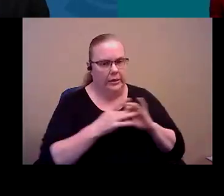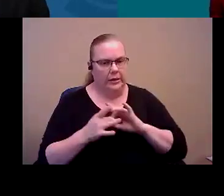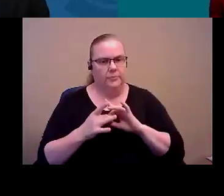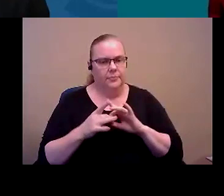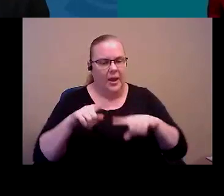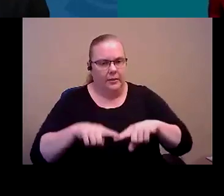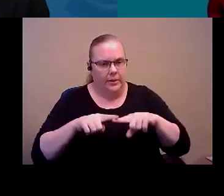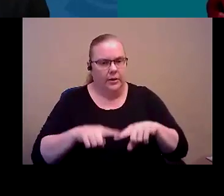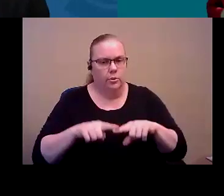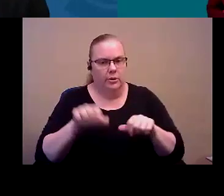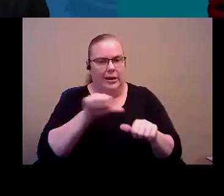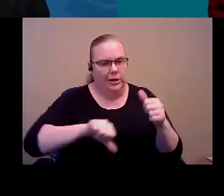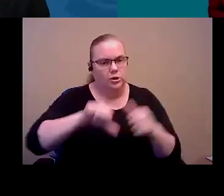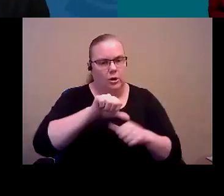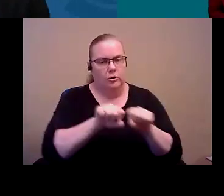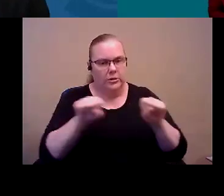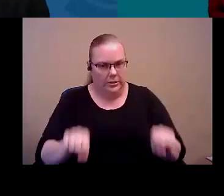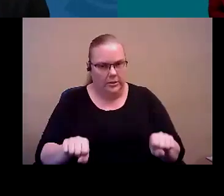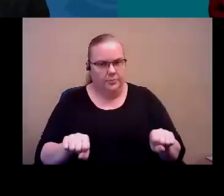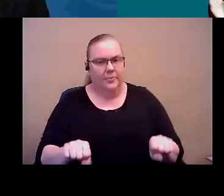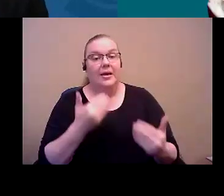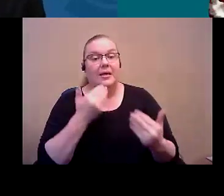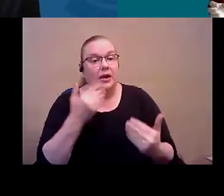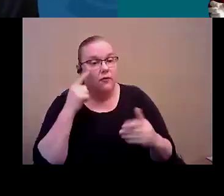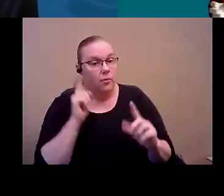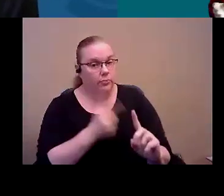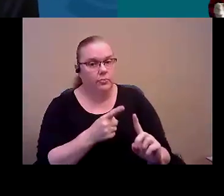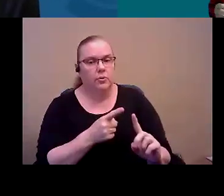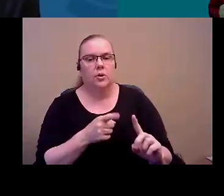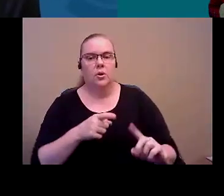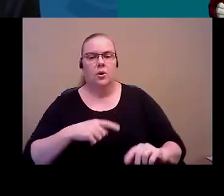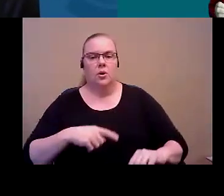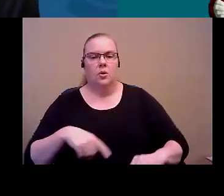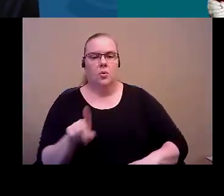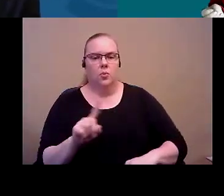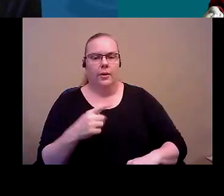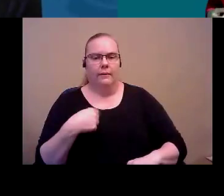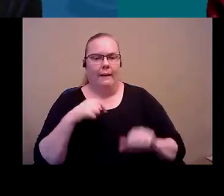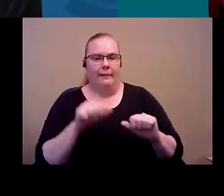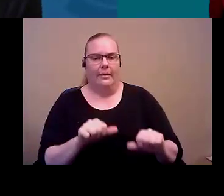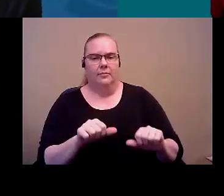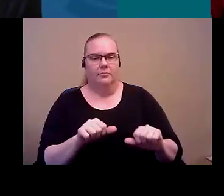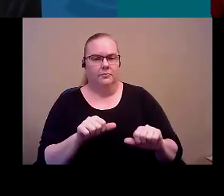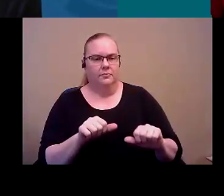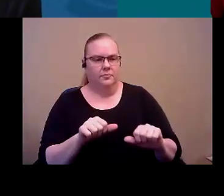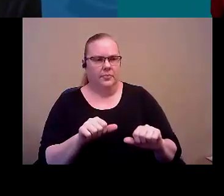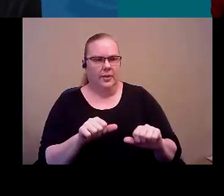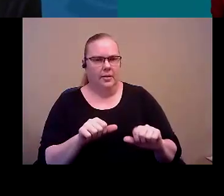Thanks, Martha. Thank you for making that point, too, about meeting states where they are because I think we've already started to get some questions about.